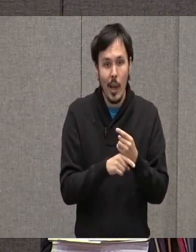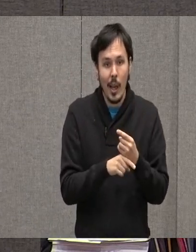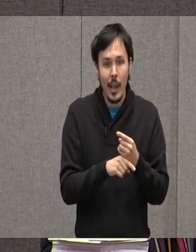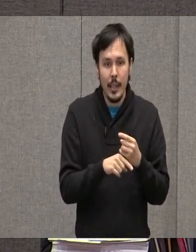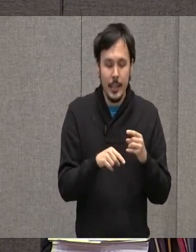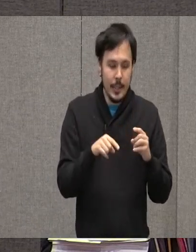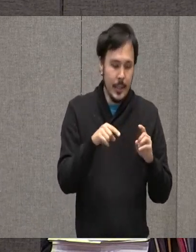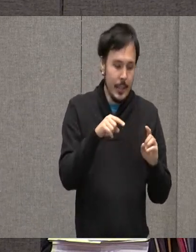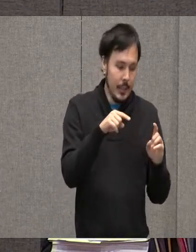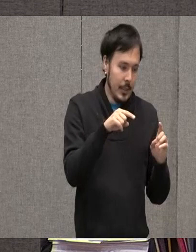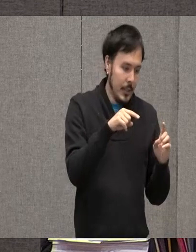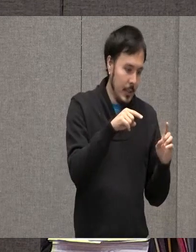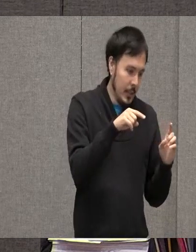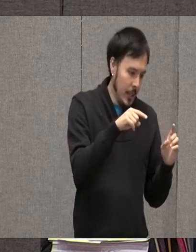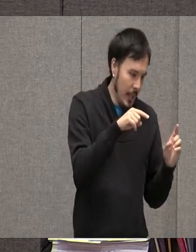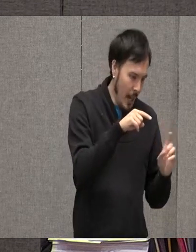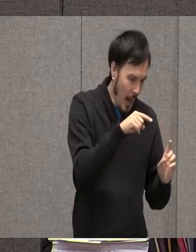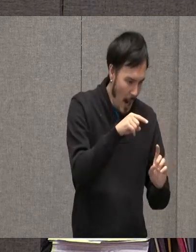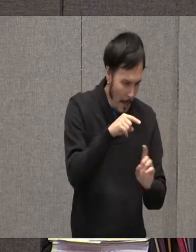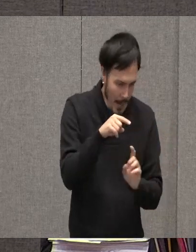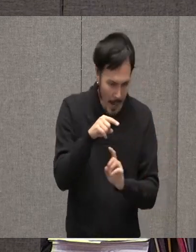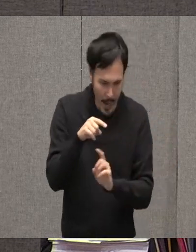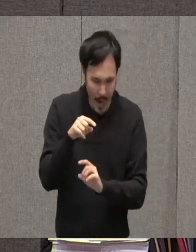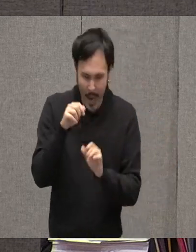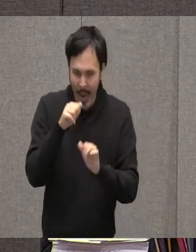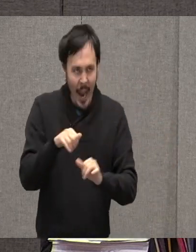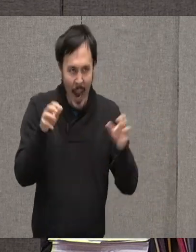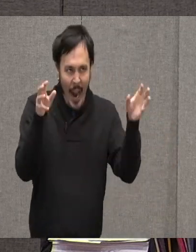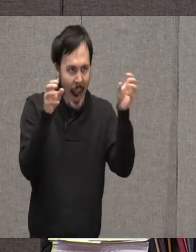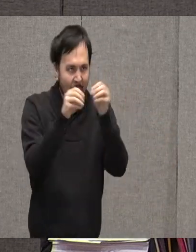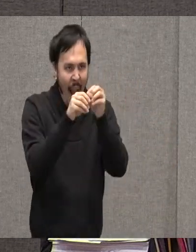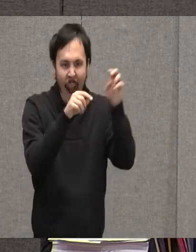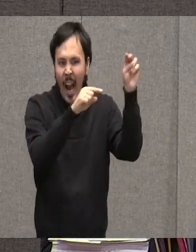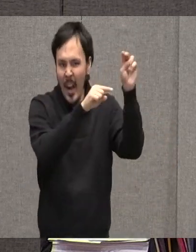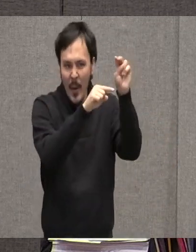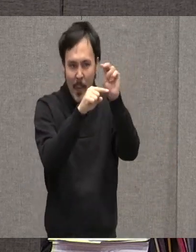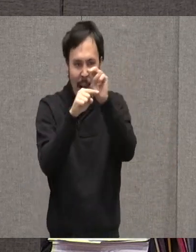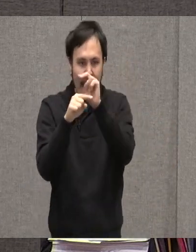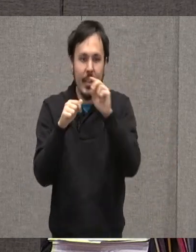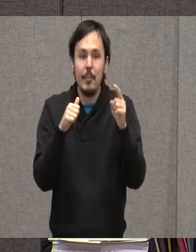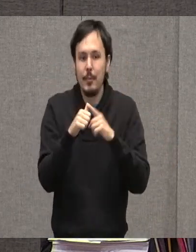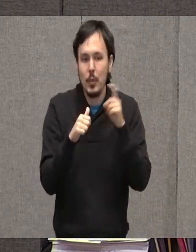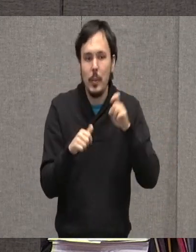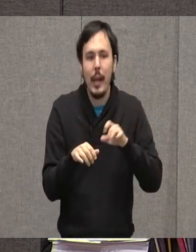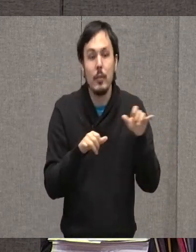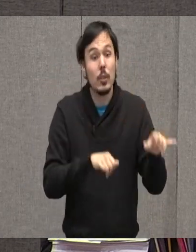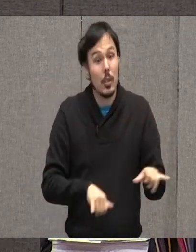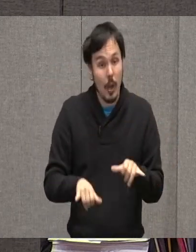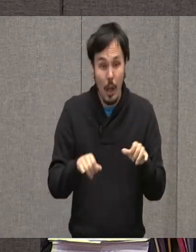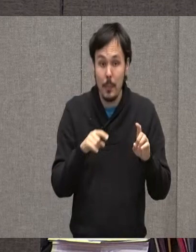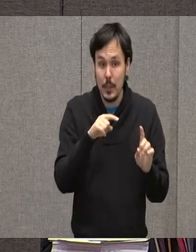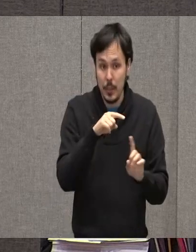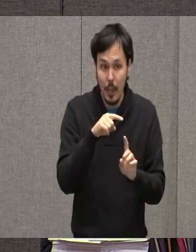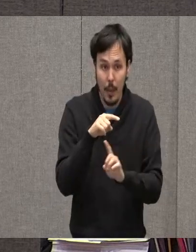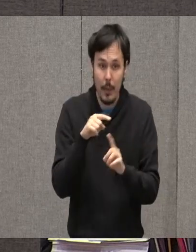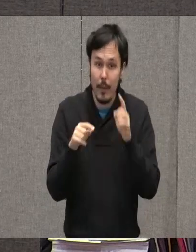we could never add those numerators. They have to have a common denominator to be able to add them.